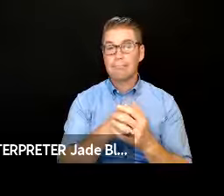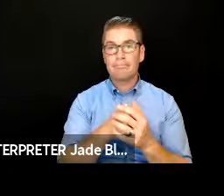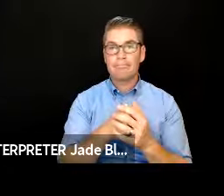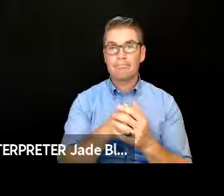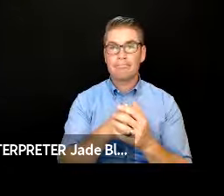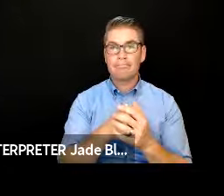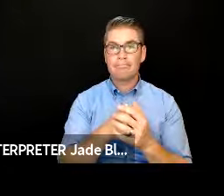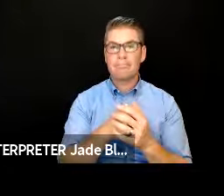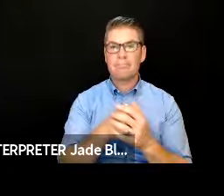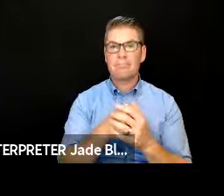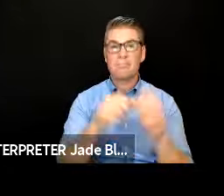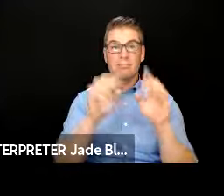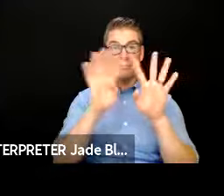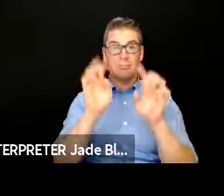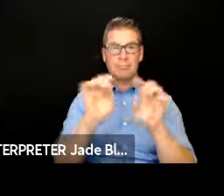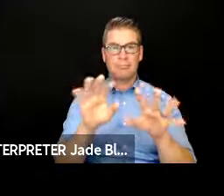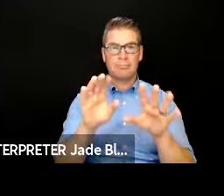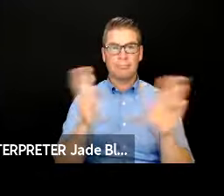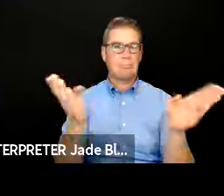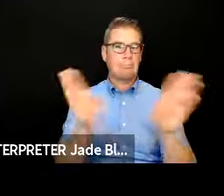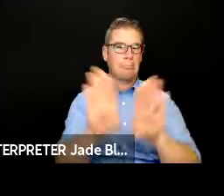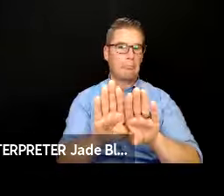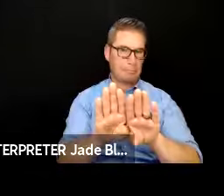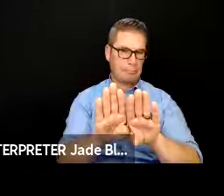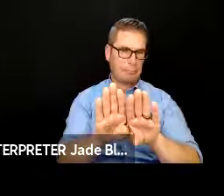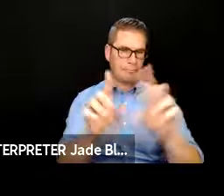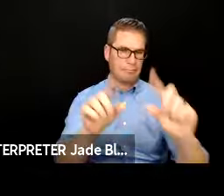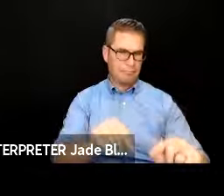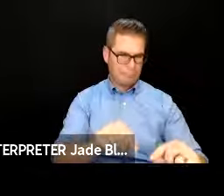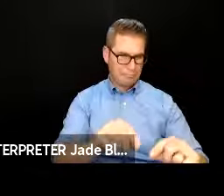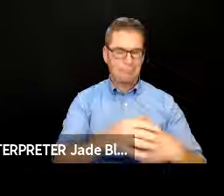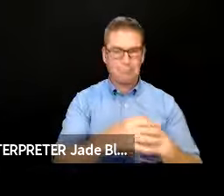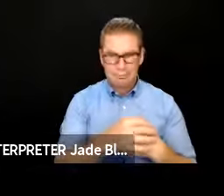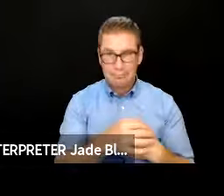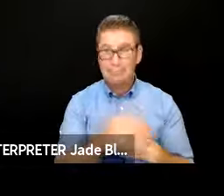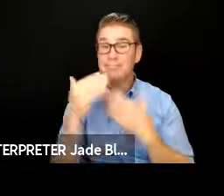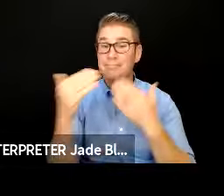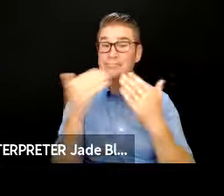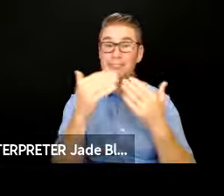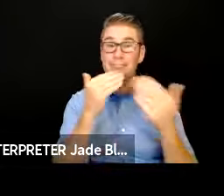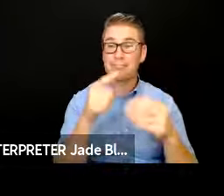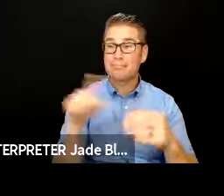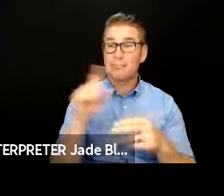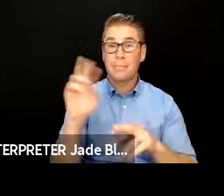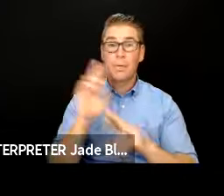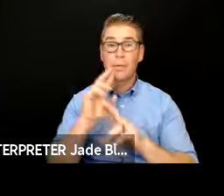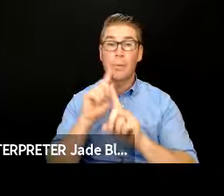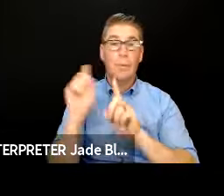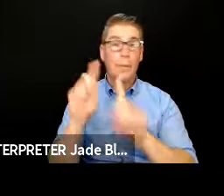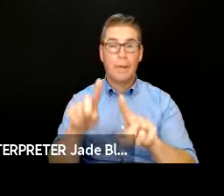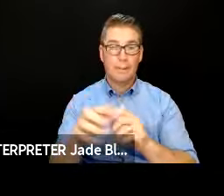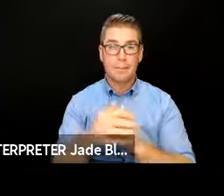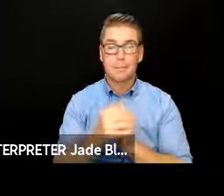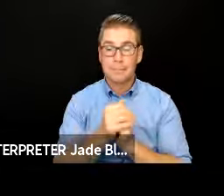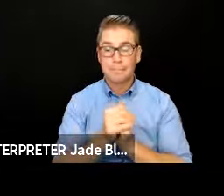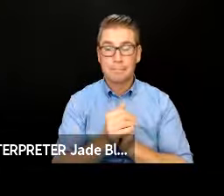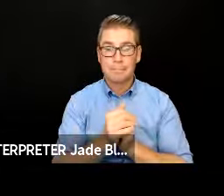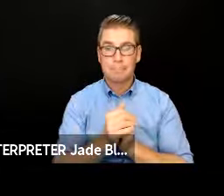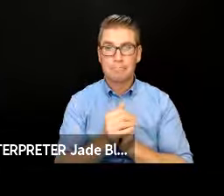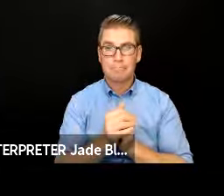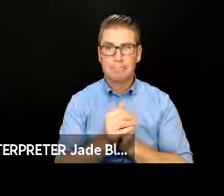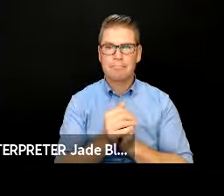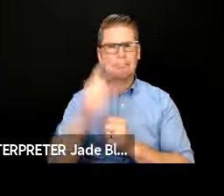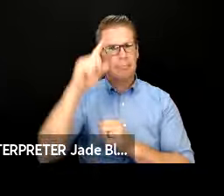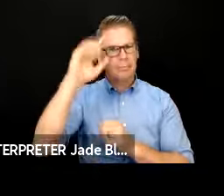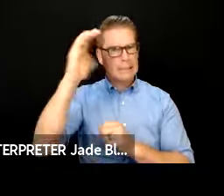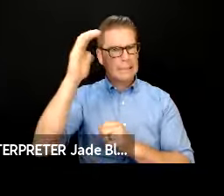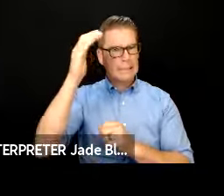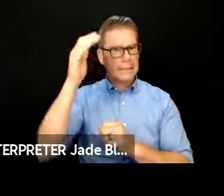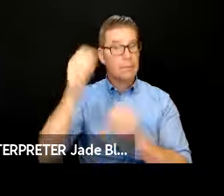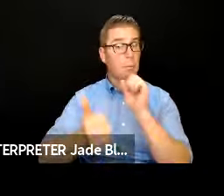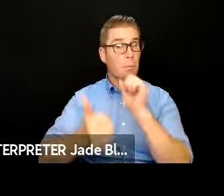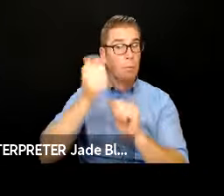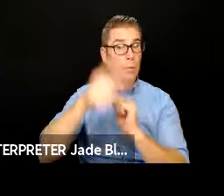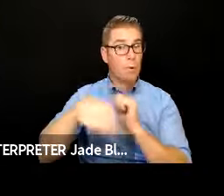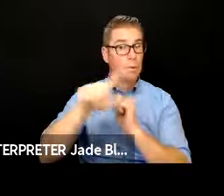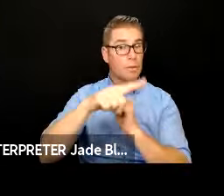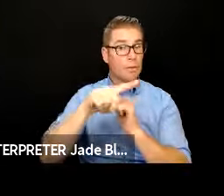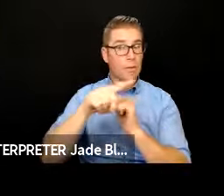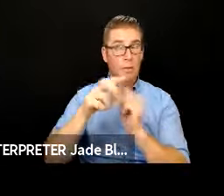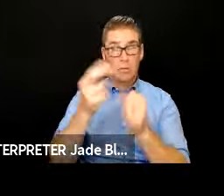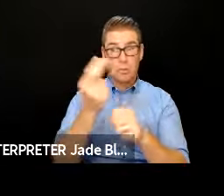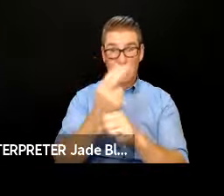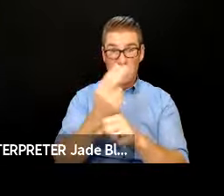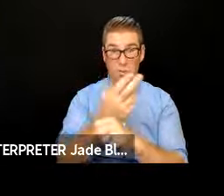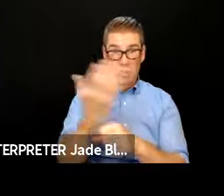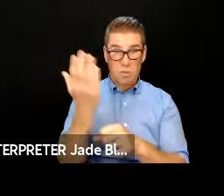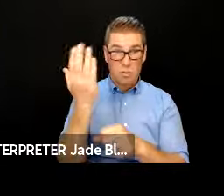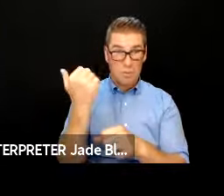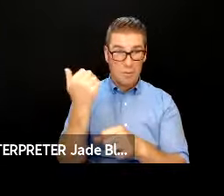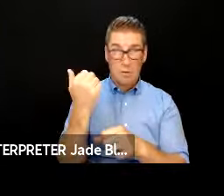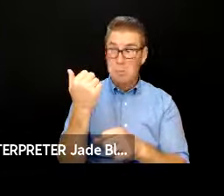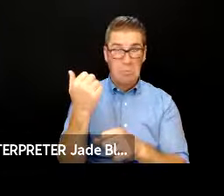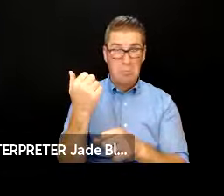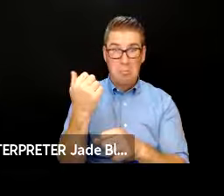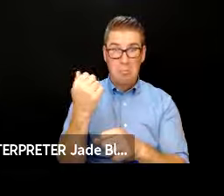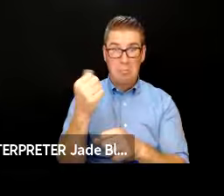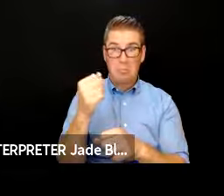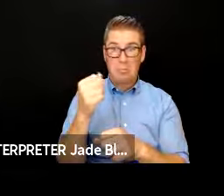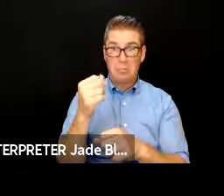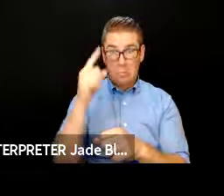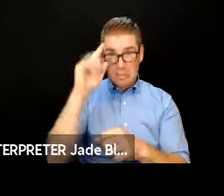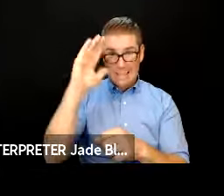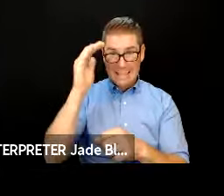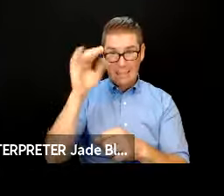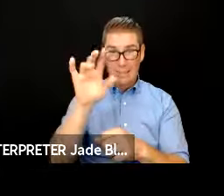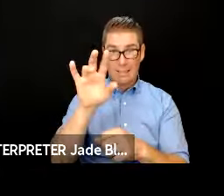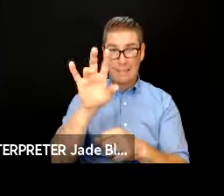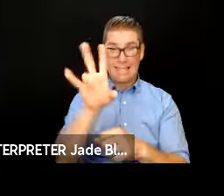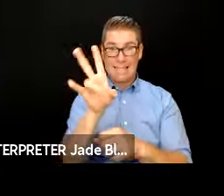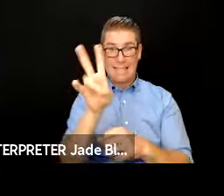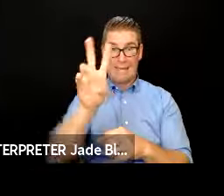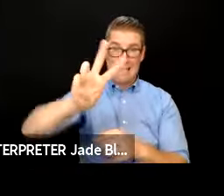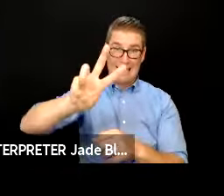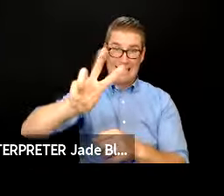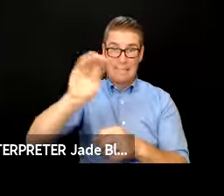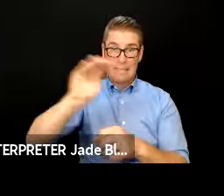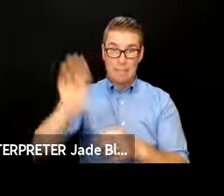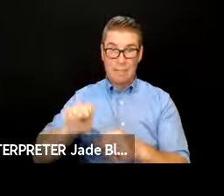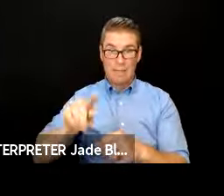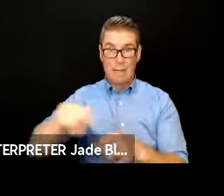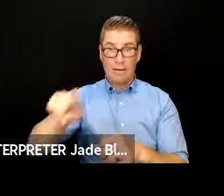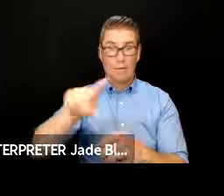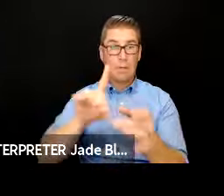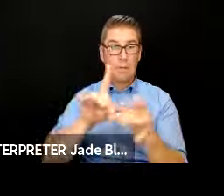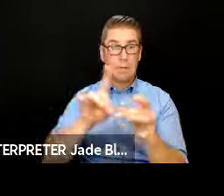So I'll just give ten more seconds for those of you who have not responded and then I'm going to close the poll.